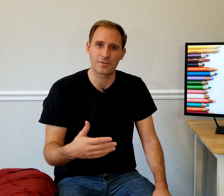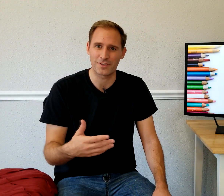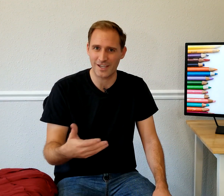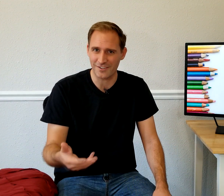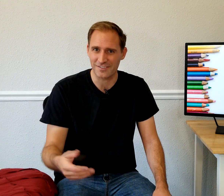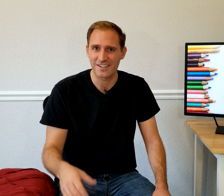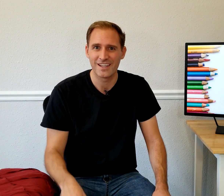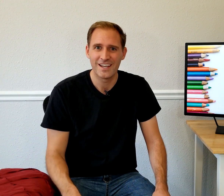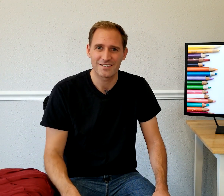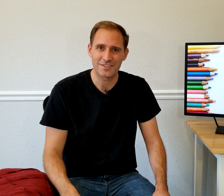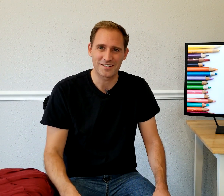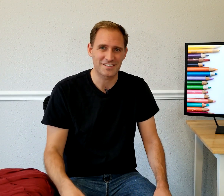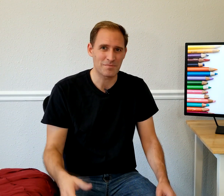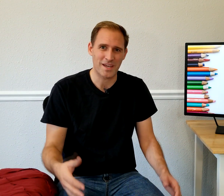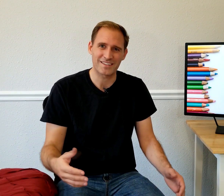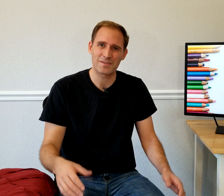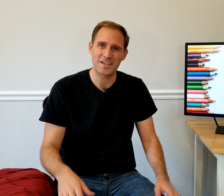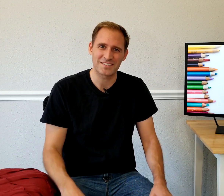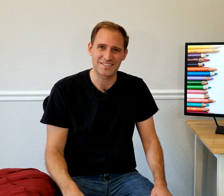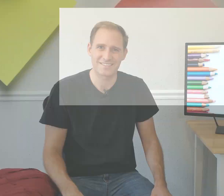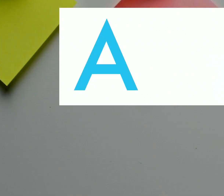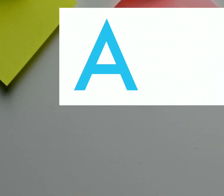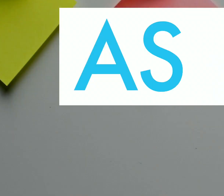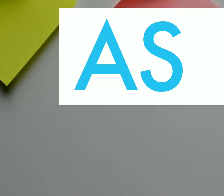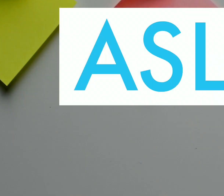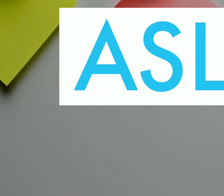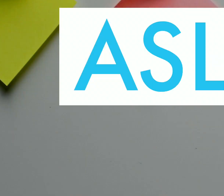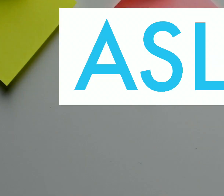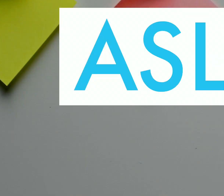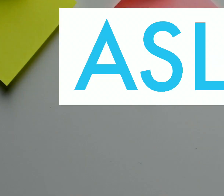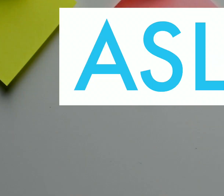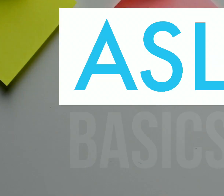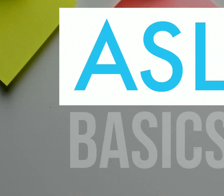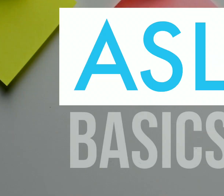the colors. So let's get back to the basics.